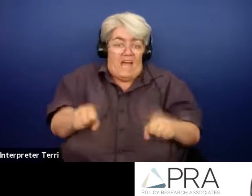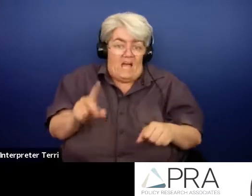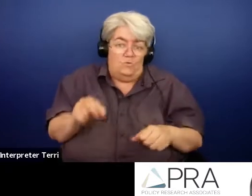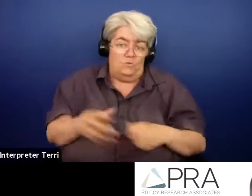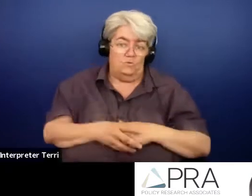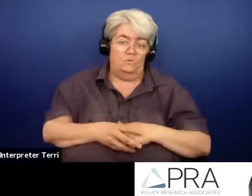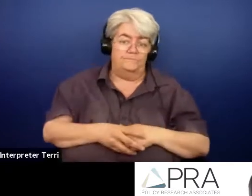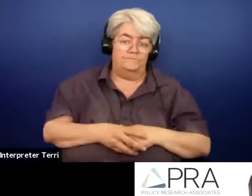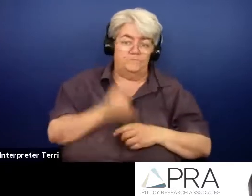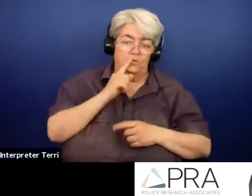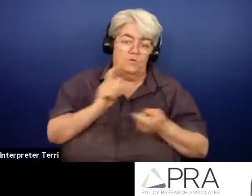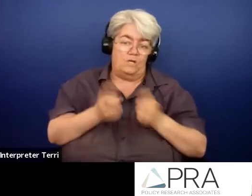to accommodate folkses. I would look at